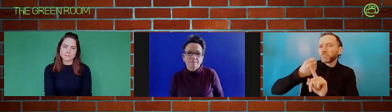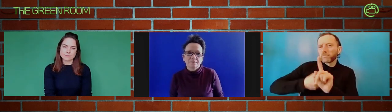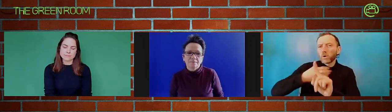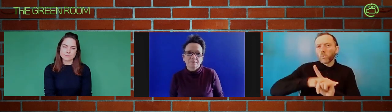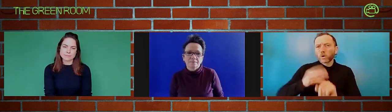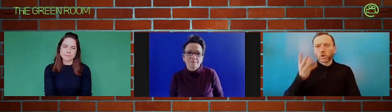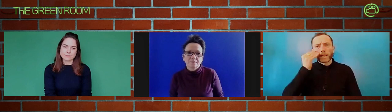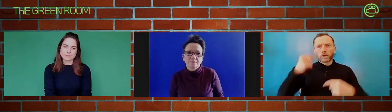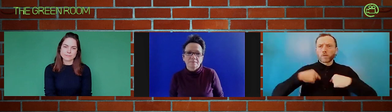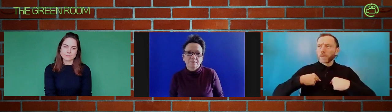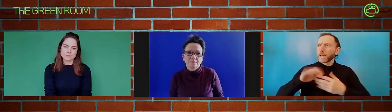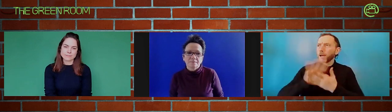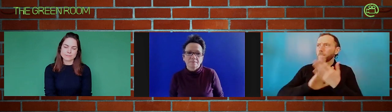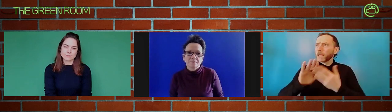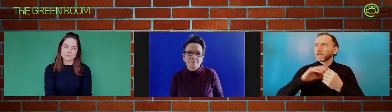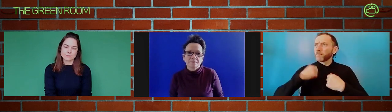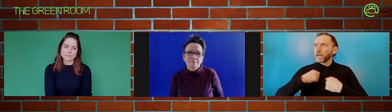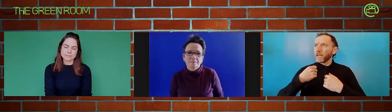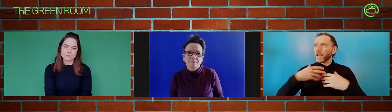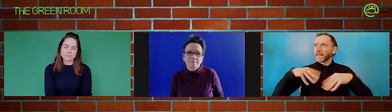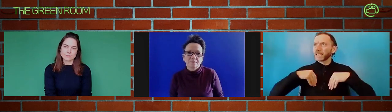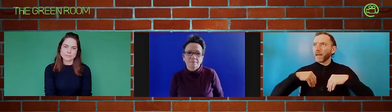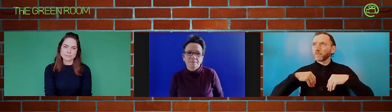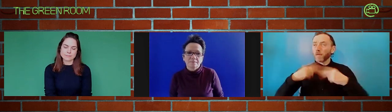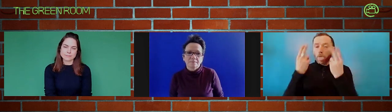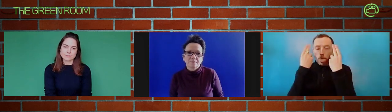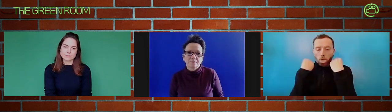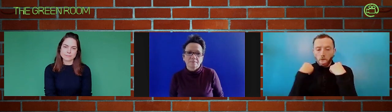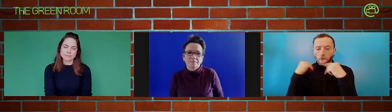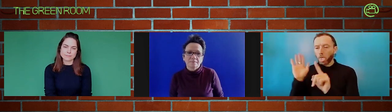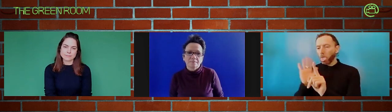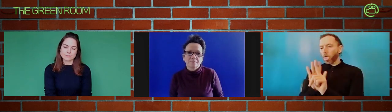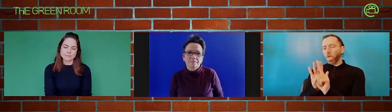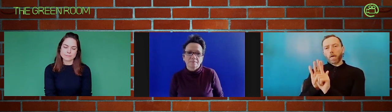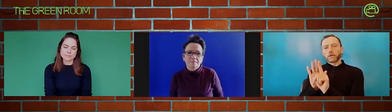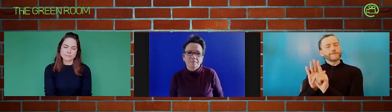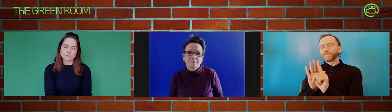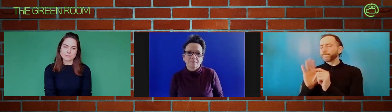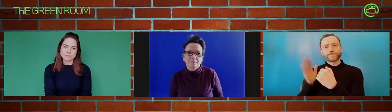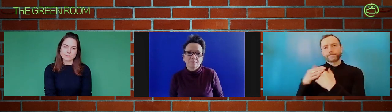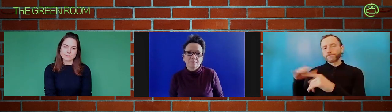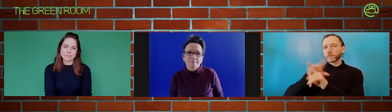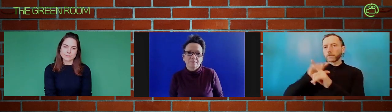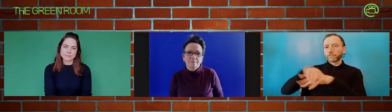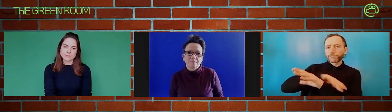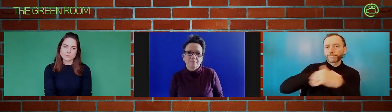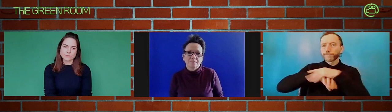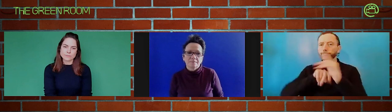being in the background anymore. But yes, totally, I think and I think also it should go over into the